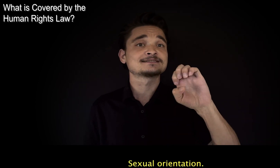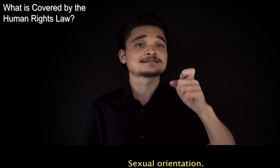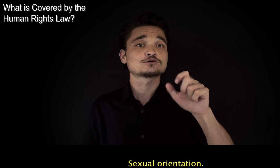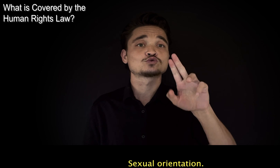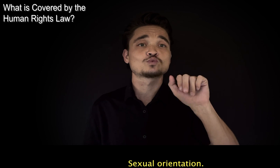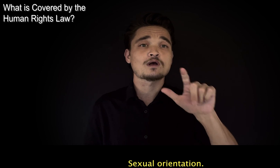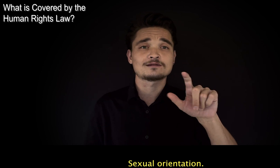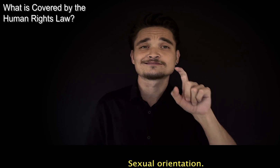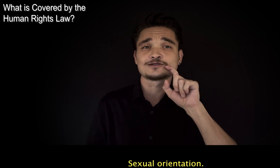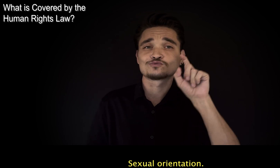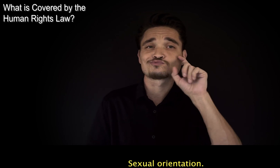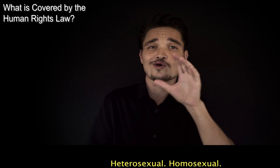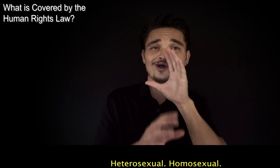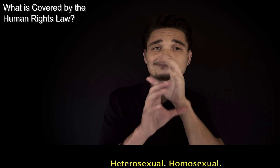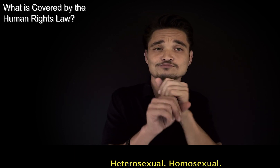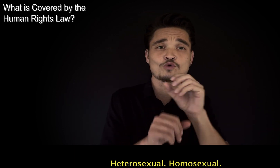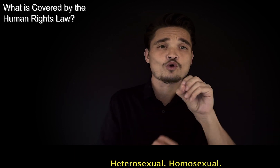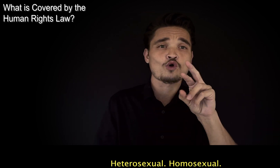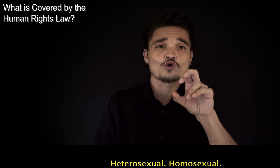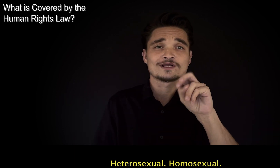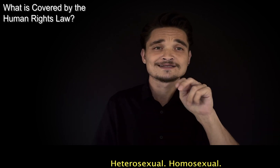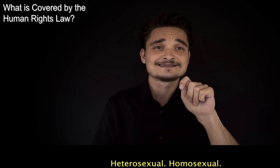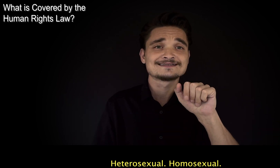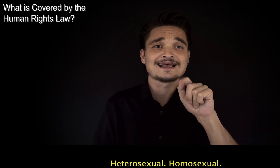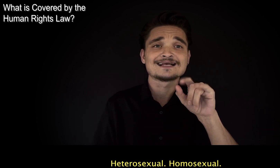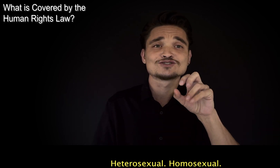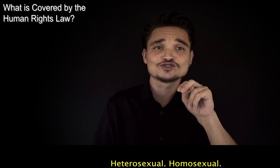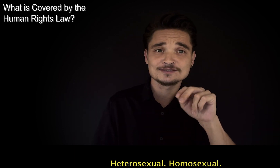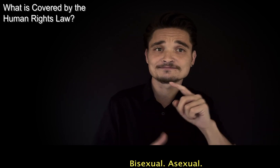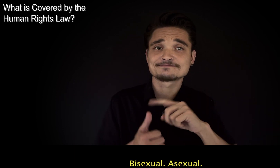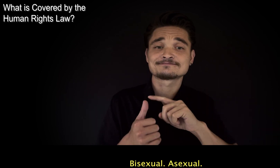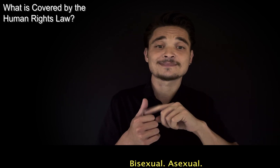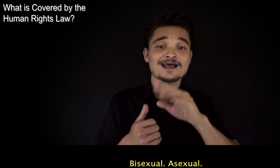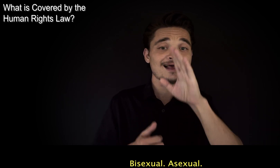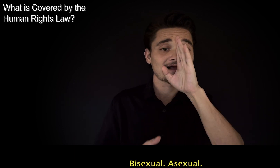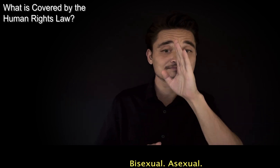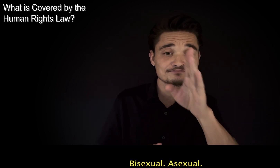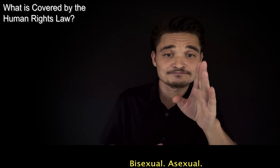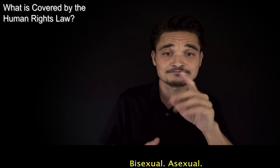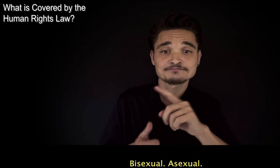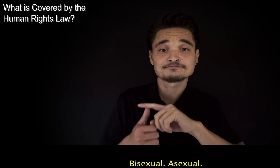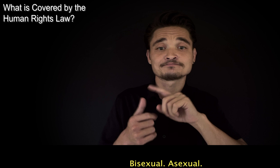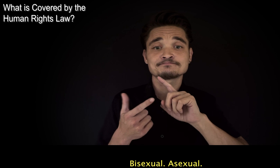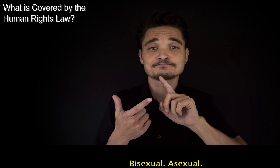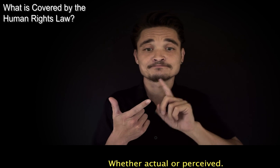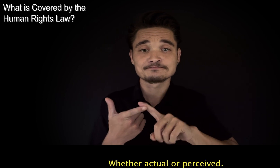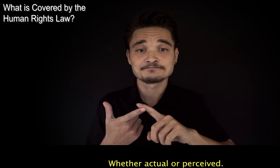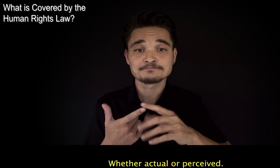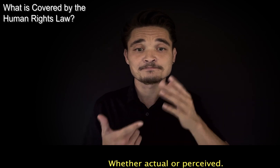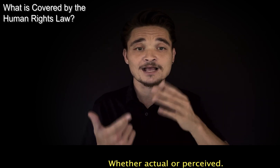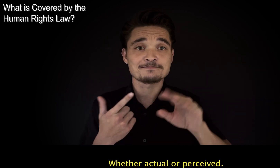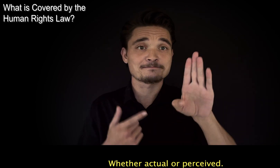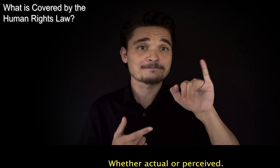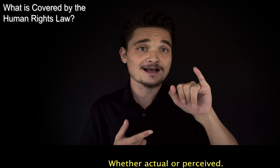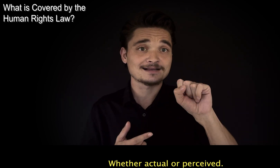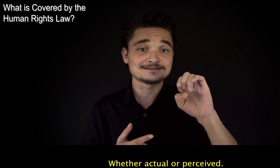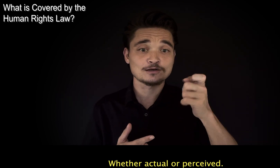Sexual orientation. Heterosexual. Homosexual. Bisexual. Asexual. Whether actual or perceived.